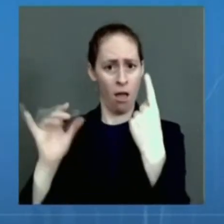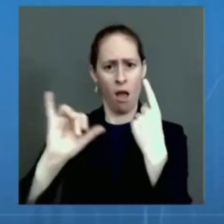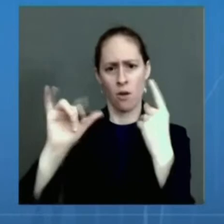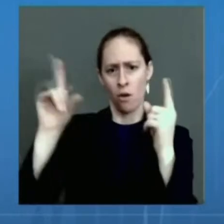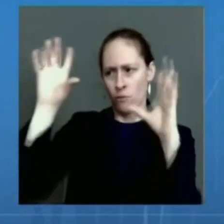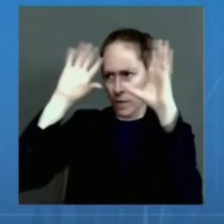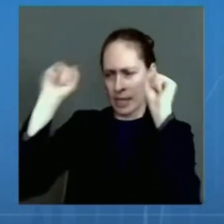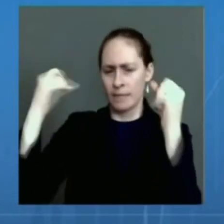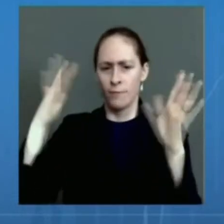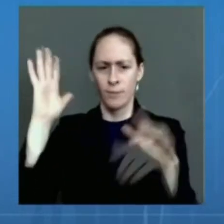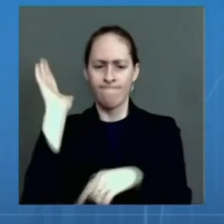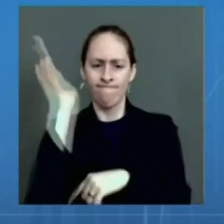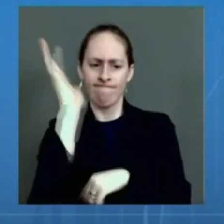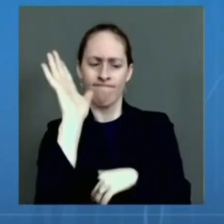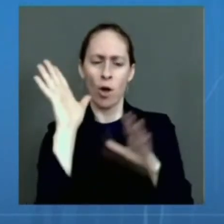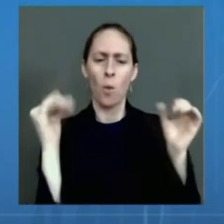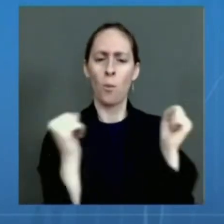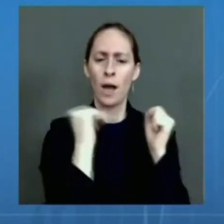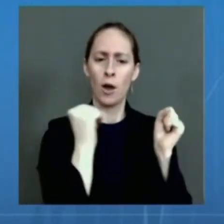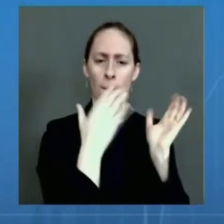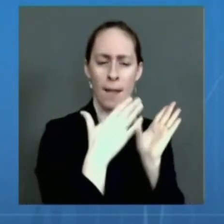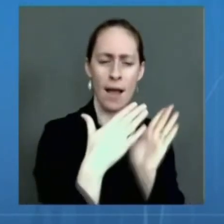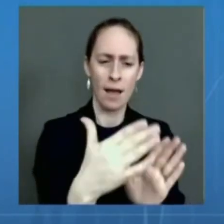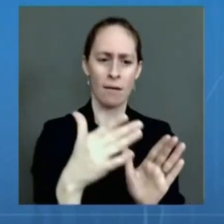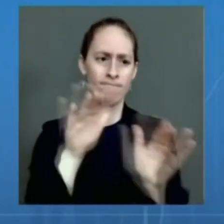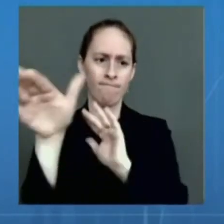THE PRESIDENT'S WINTER PLAN REALLY BUILDS MOMENTUM HERE.